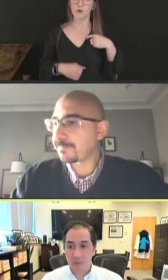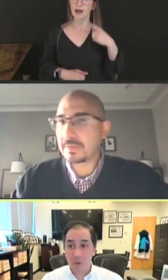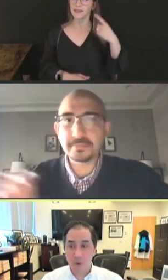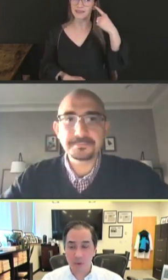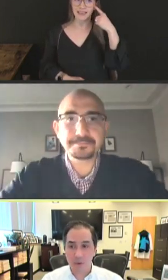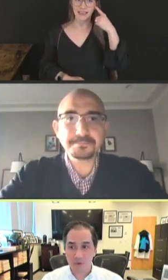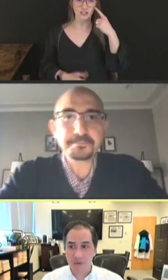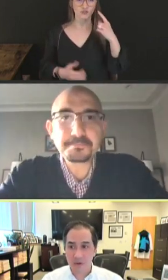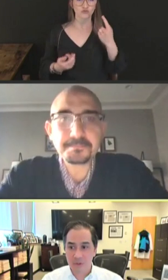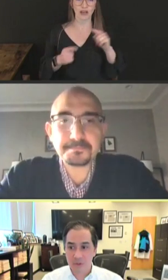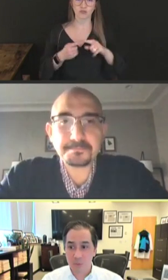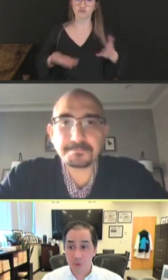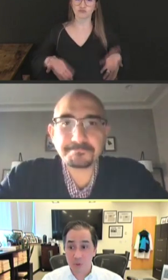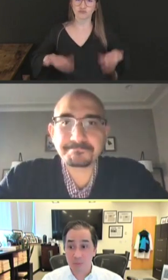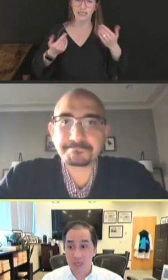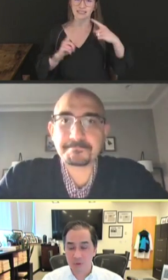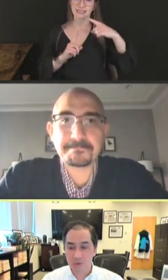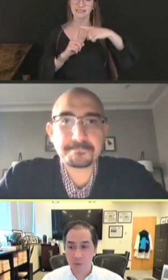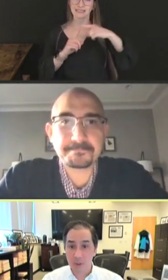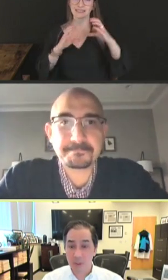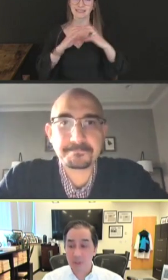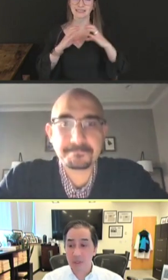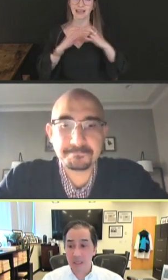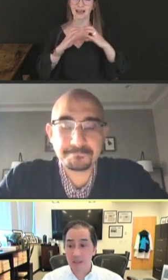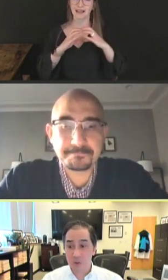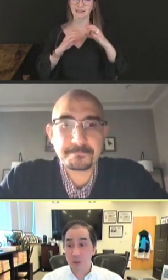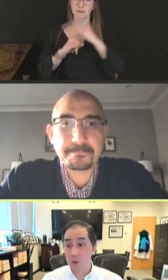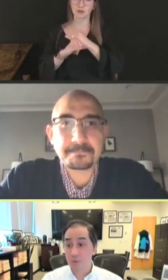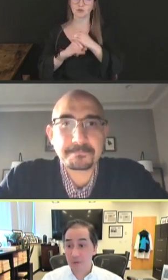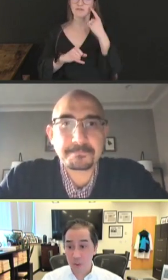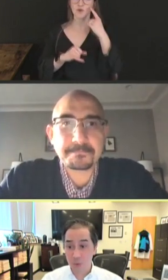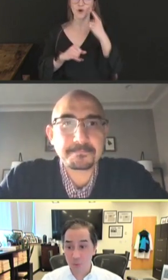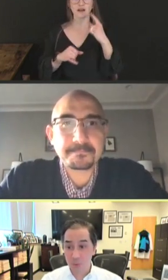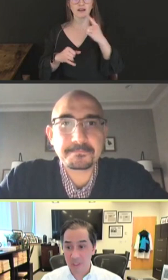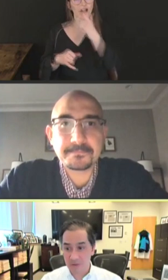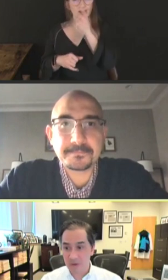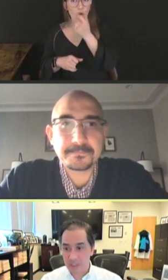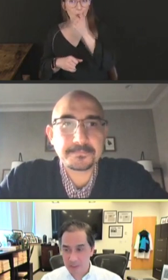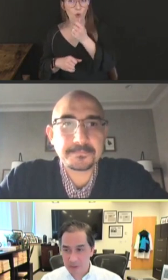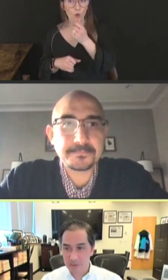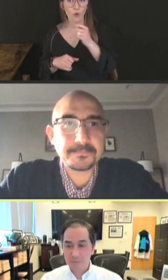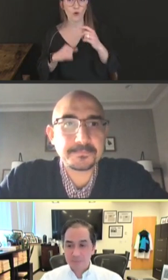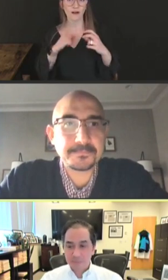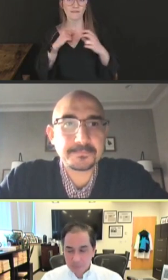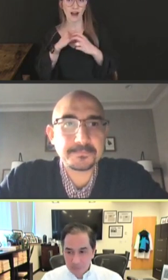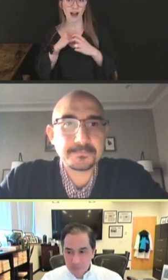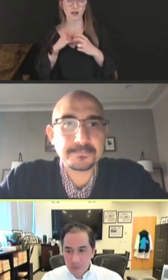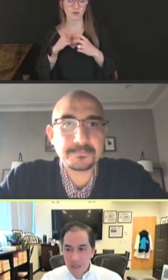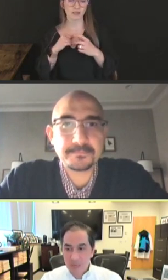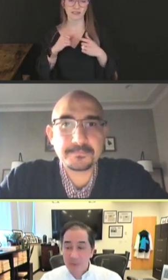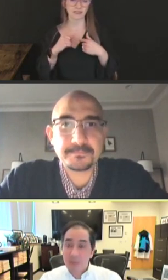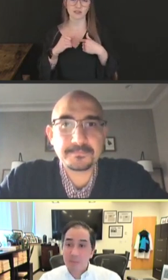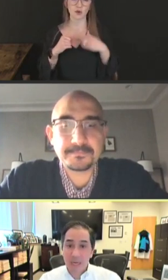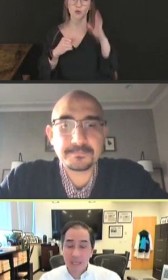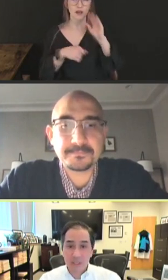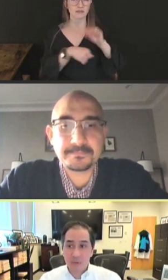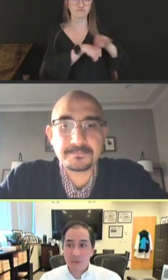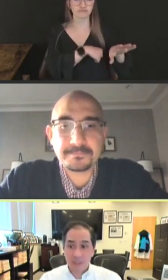common cold coronaviruses would do much for SARS-CoV-2 and its variants. But I do think